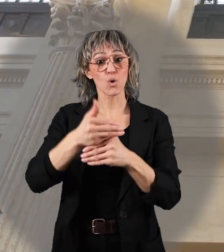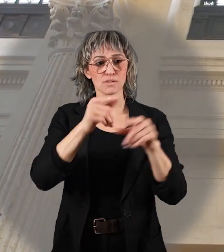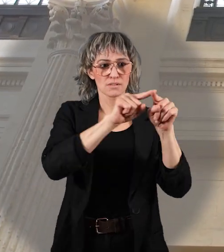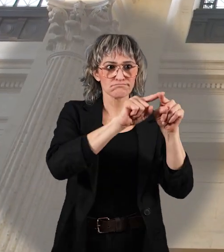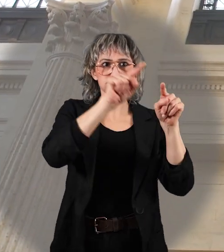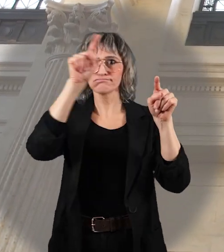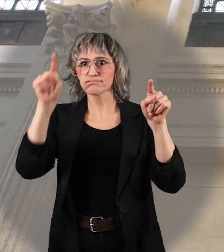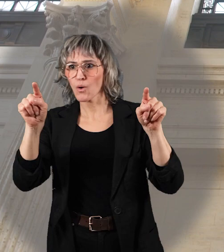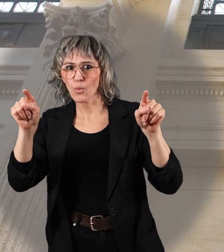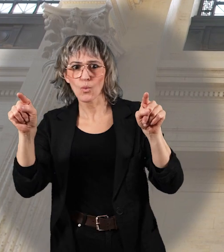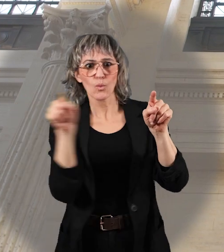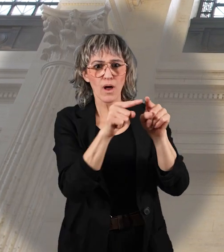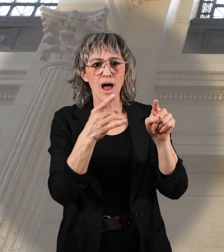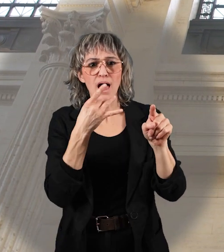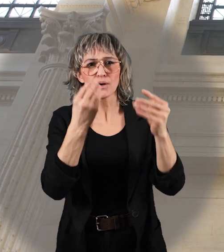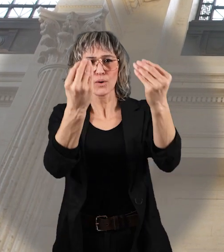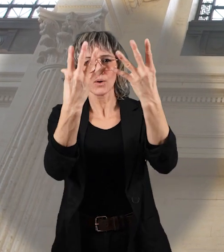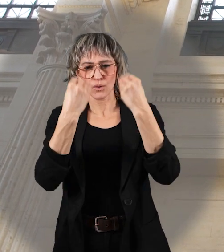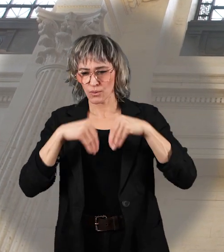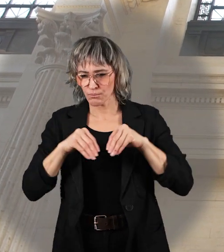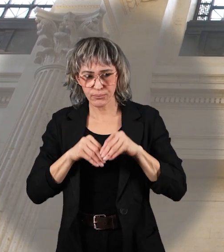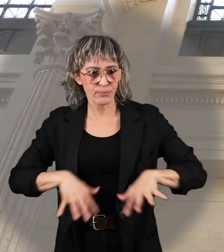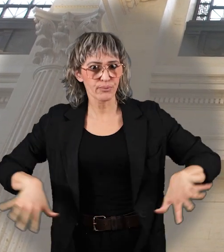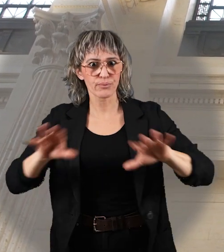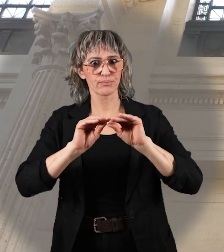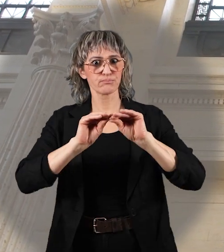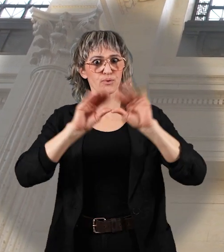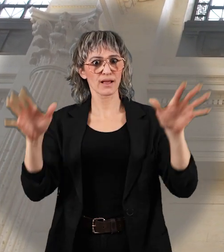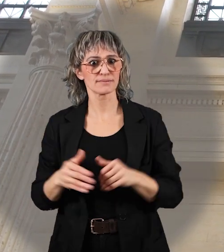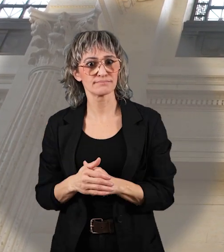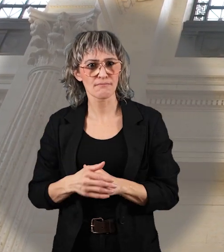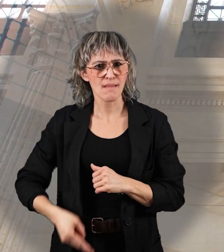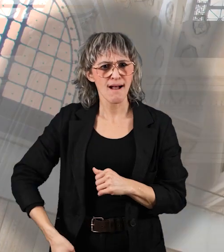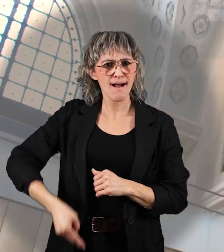Semicircular windows fill the space with light,